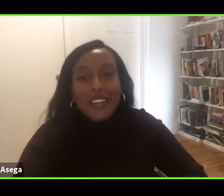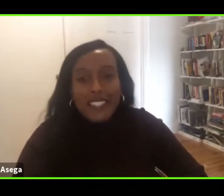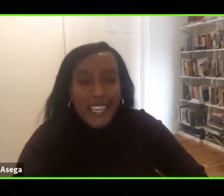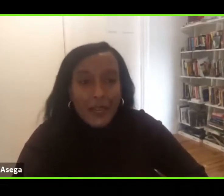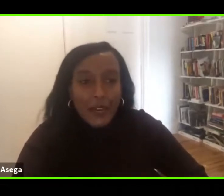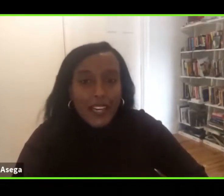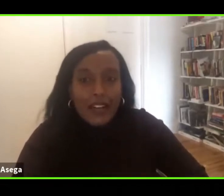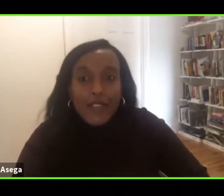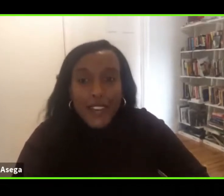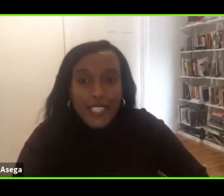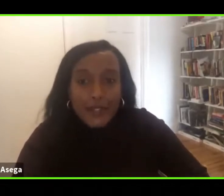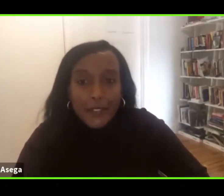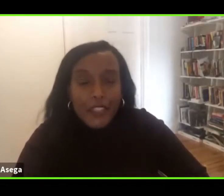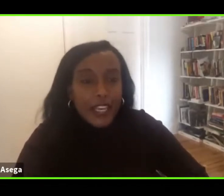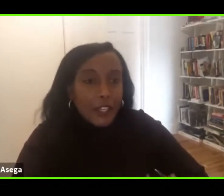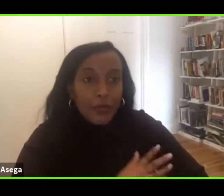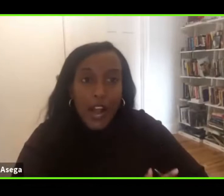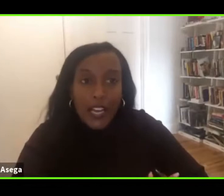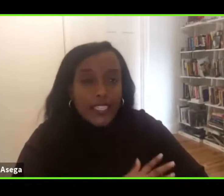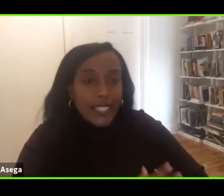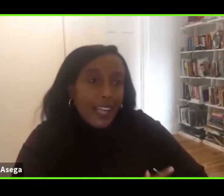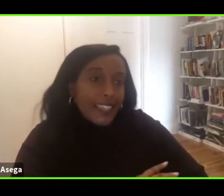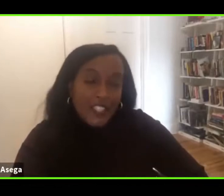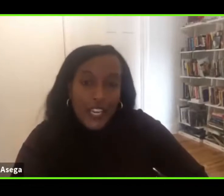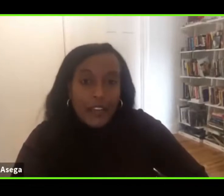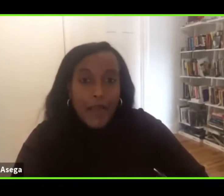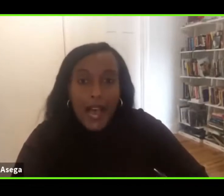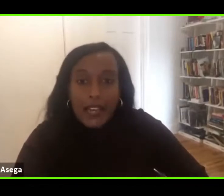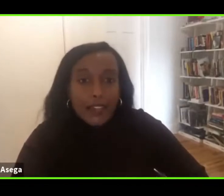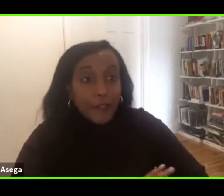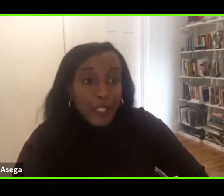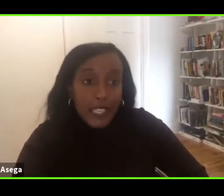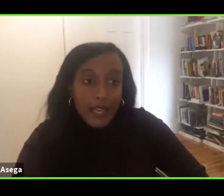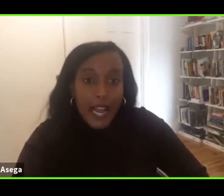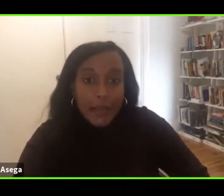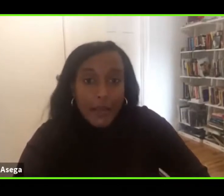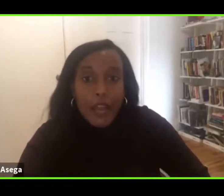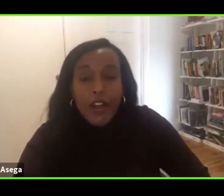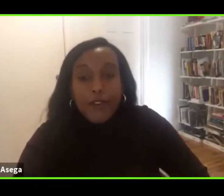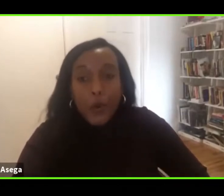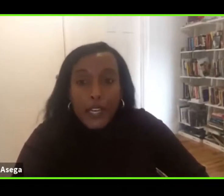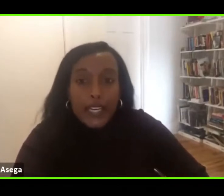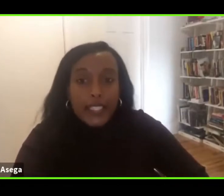on day one of the festival thank you roddy sally j madd and the full team at ibeam for organizing